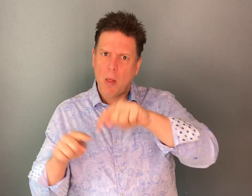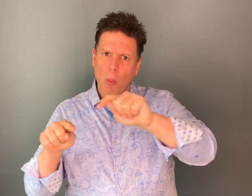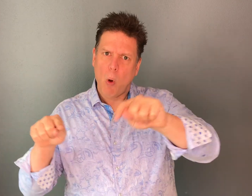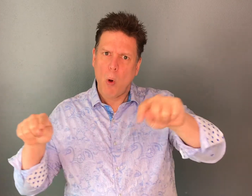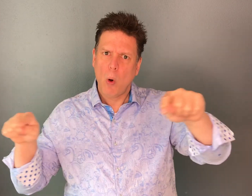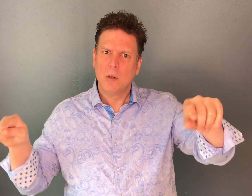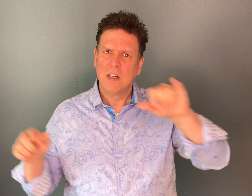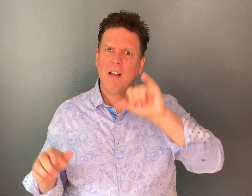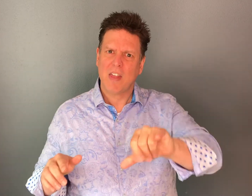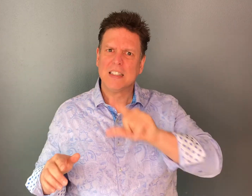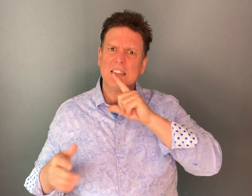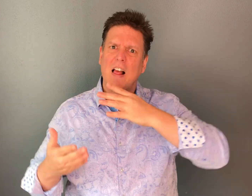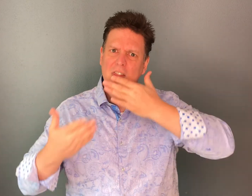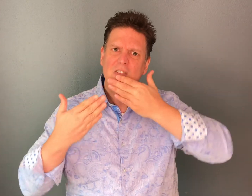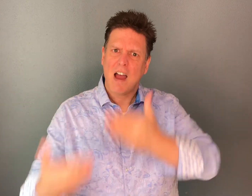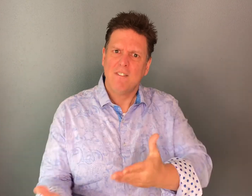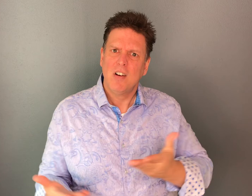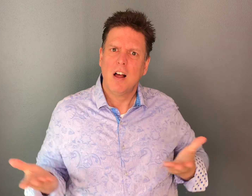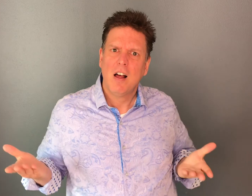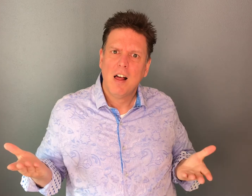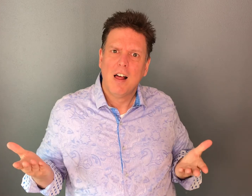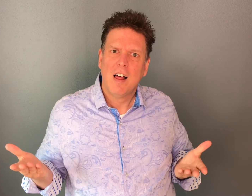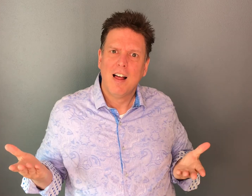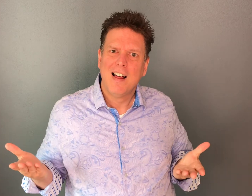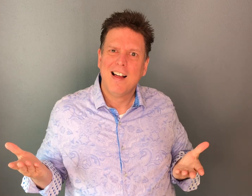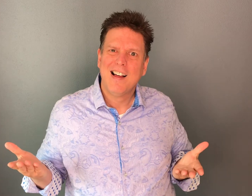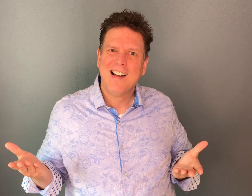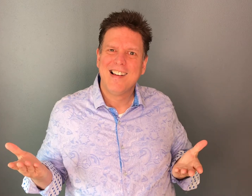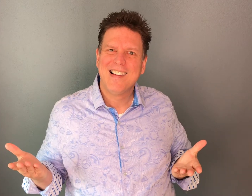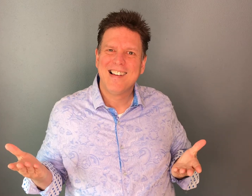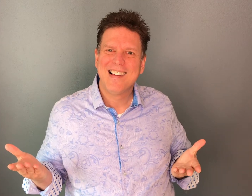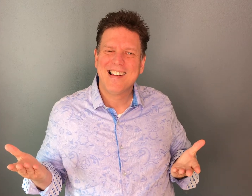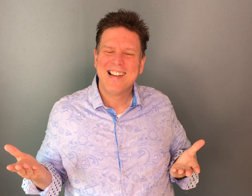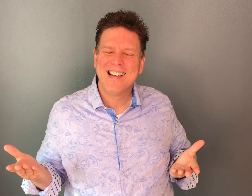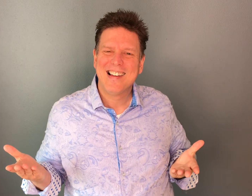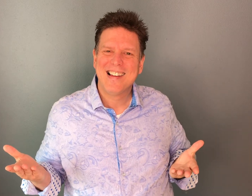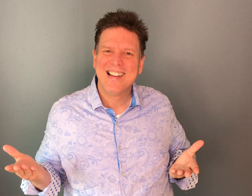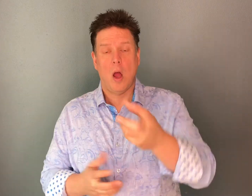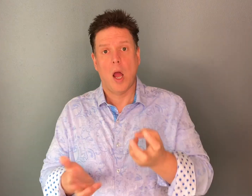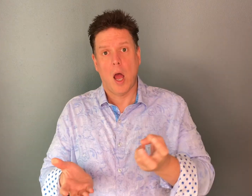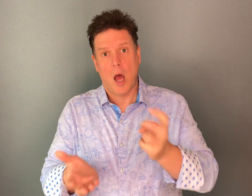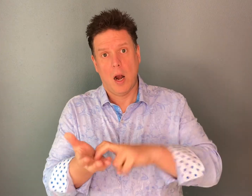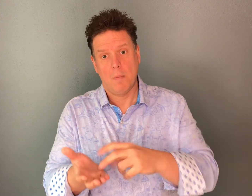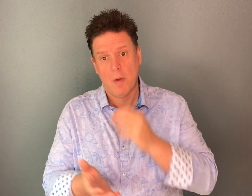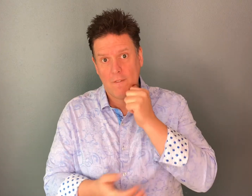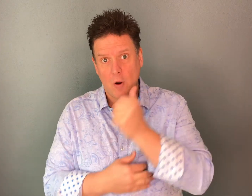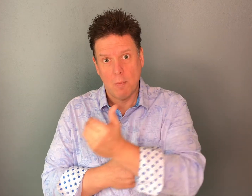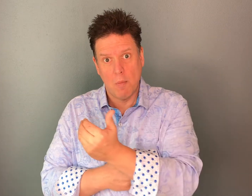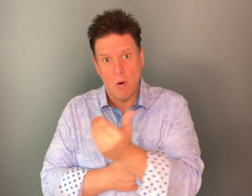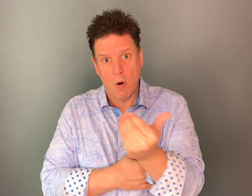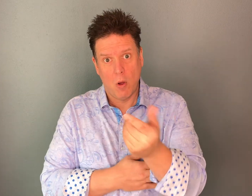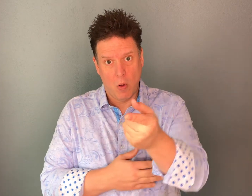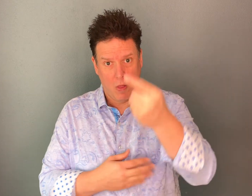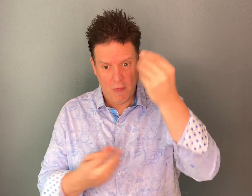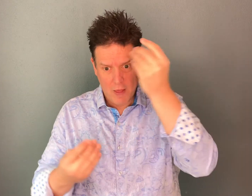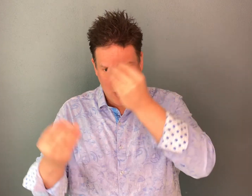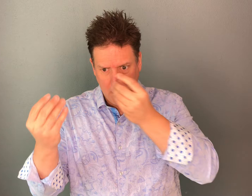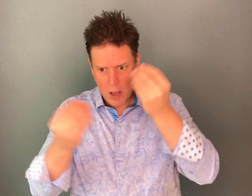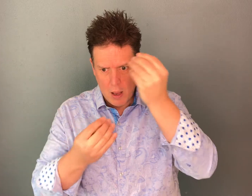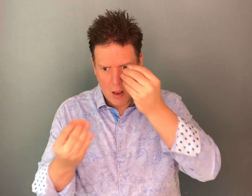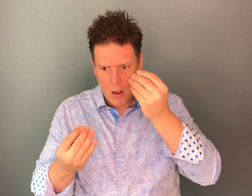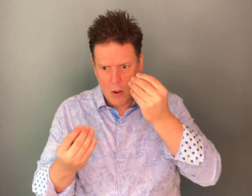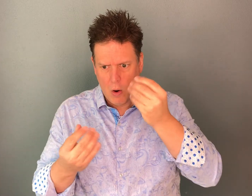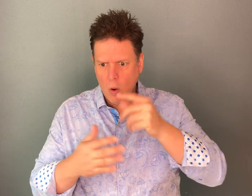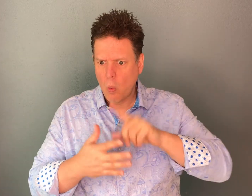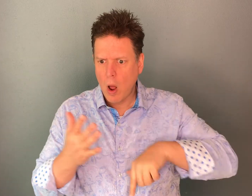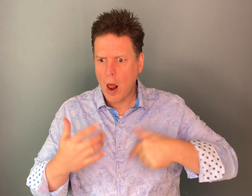We can think about these things and be thankful for them when you get up if you